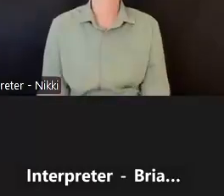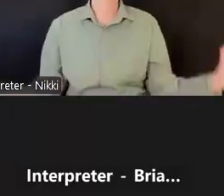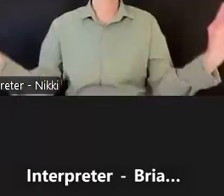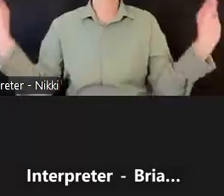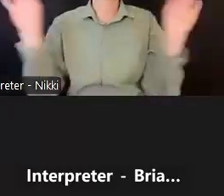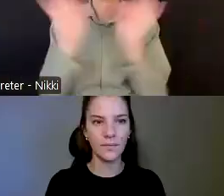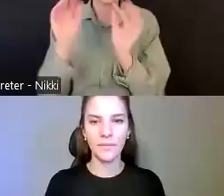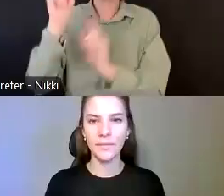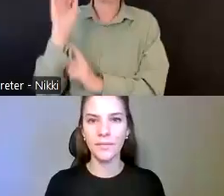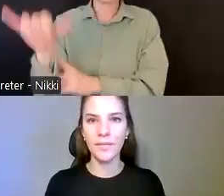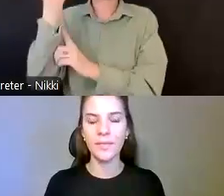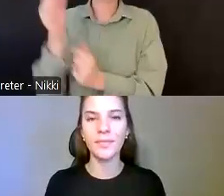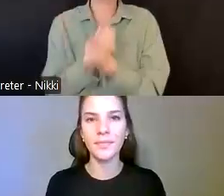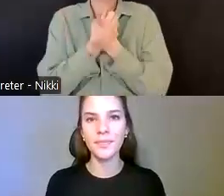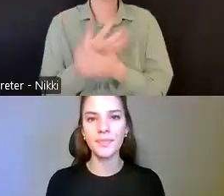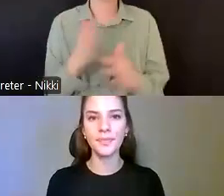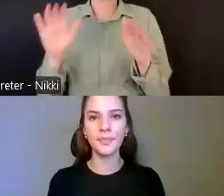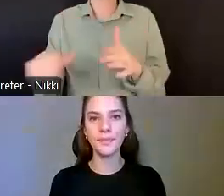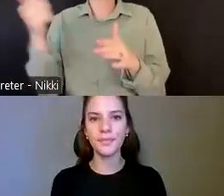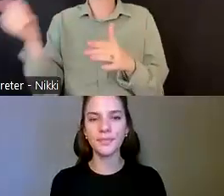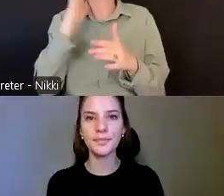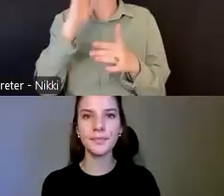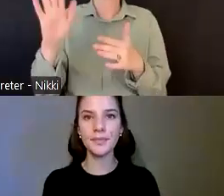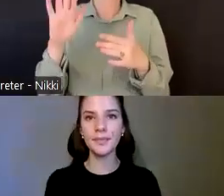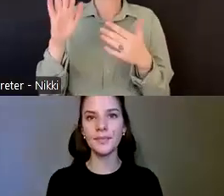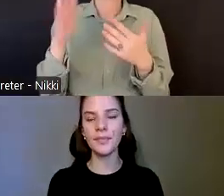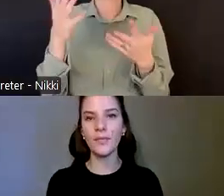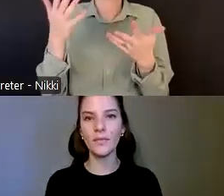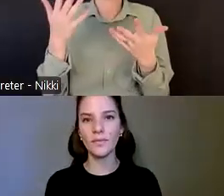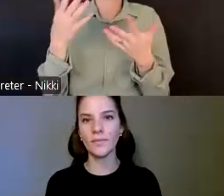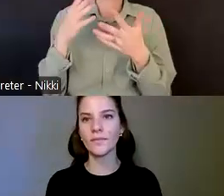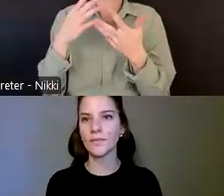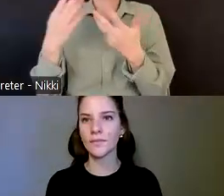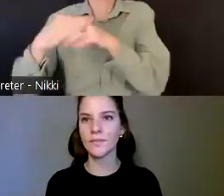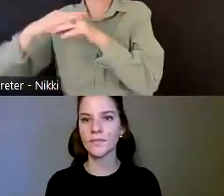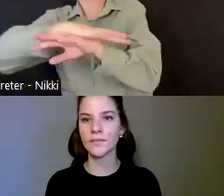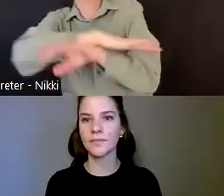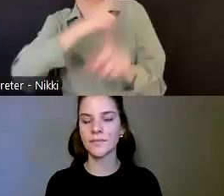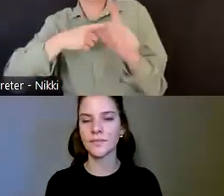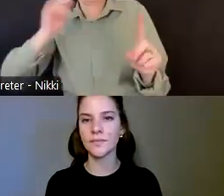else sort of being built around. And I think if we focus our energies, our education system on that